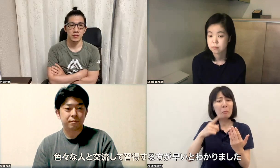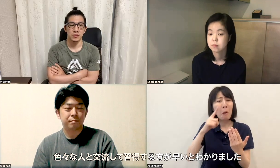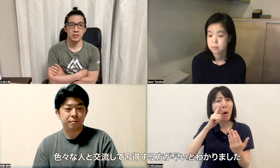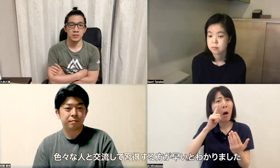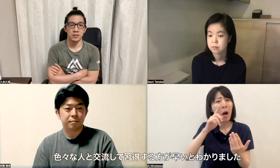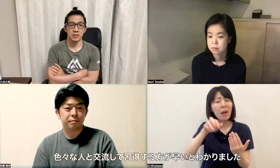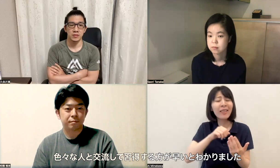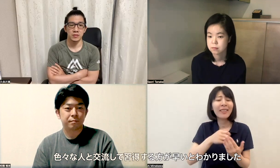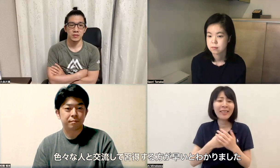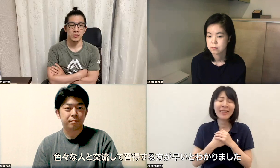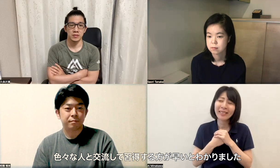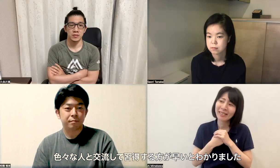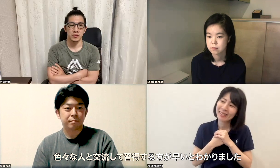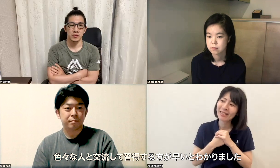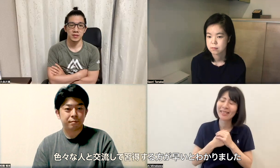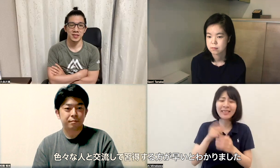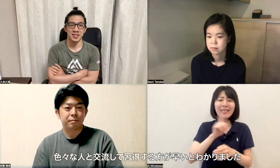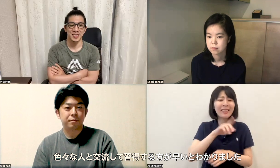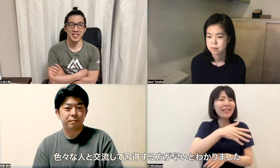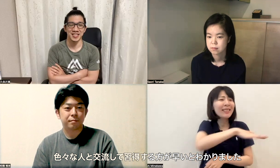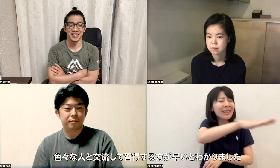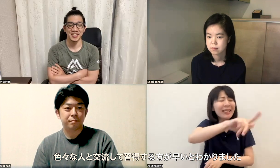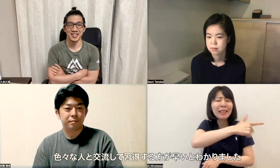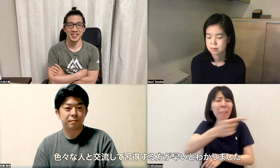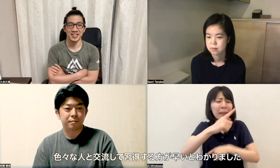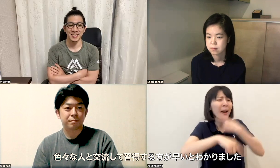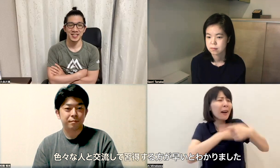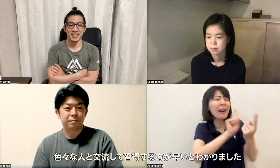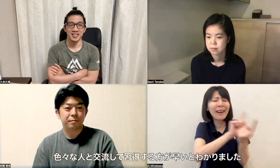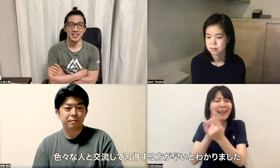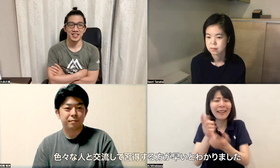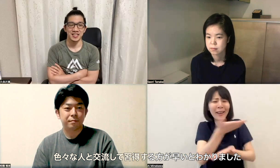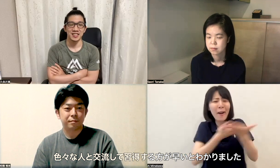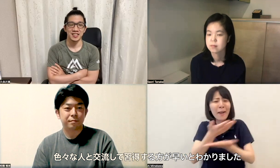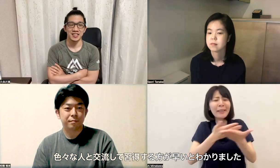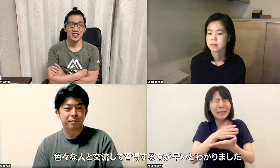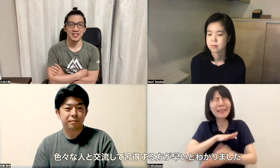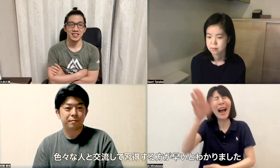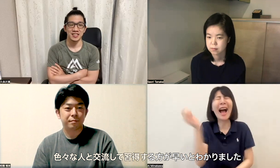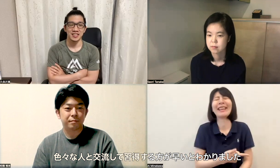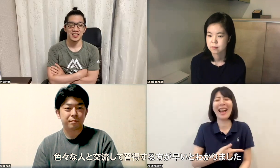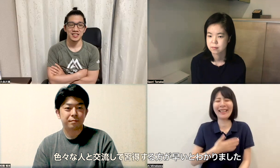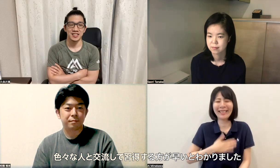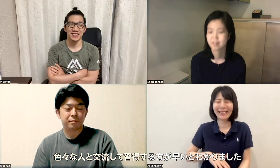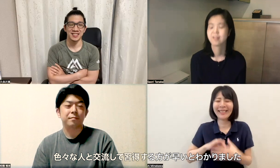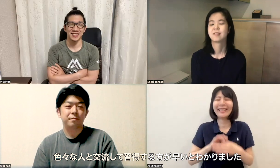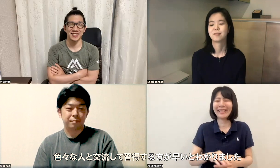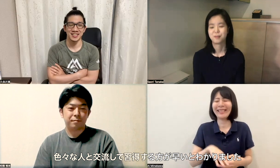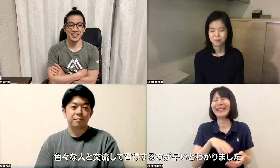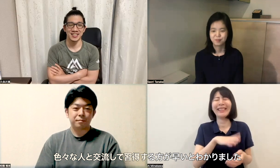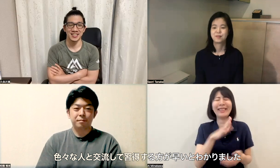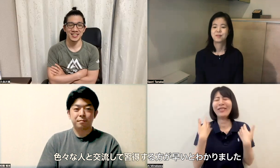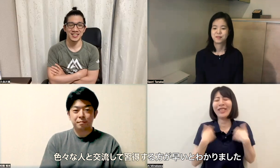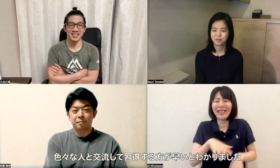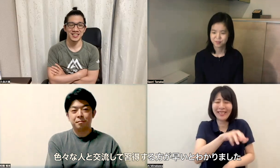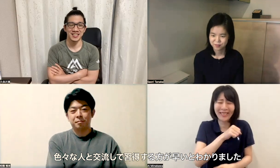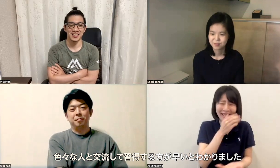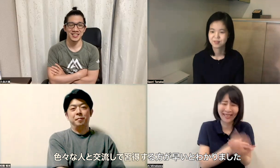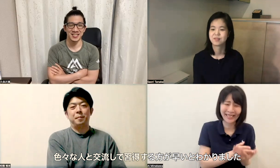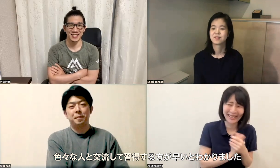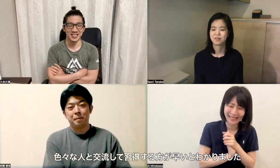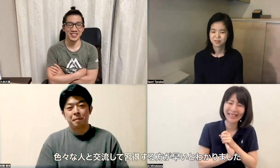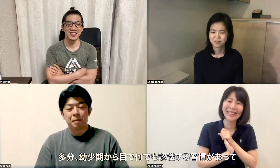I noticed it's faster to learn ASL by interacting with people.